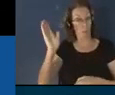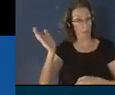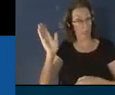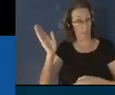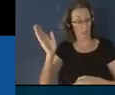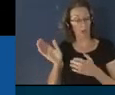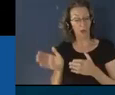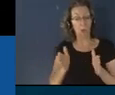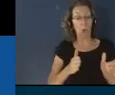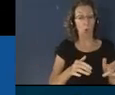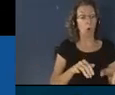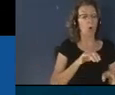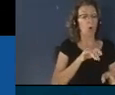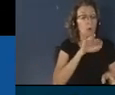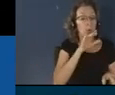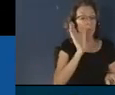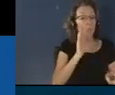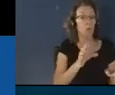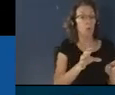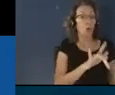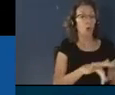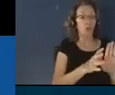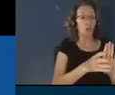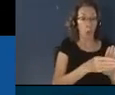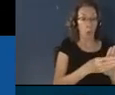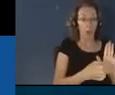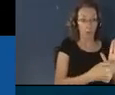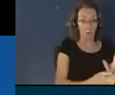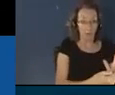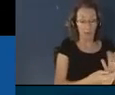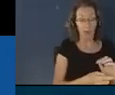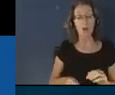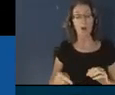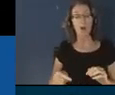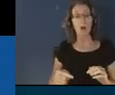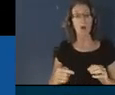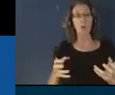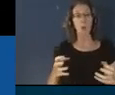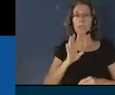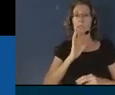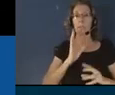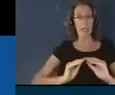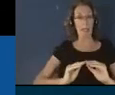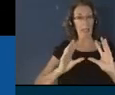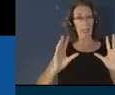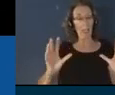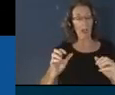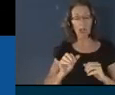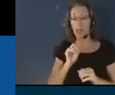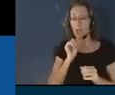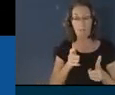doing a recording, is that you want to be able to speak clearly you know not too fast. Also try to